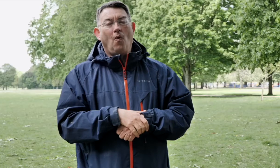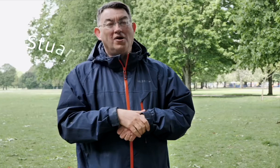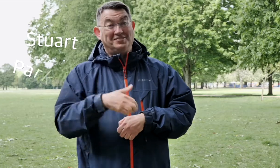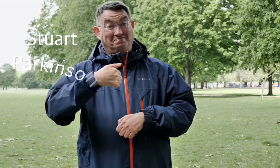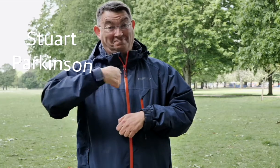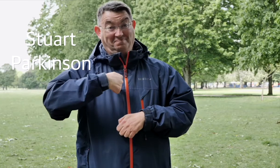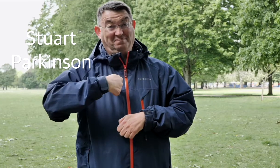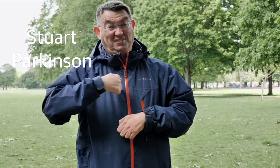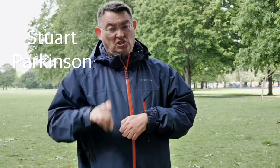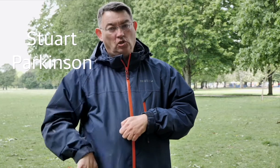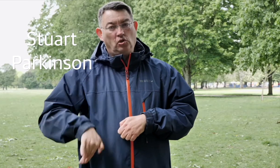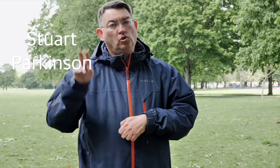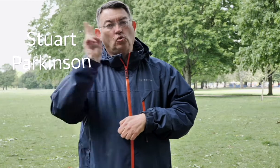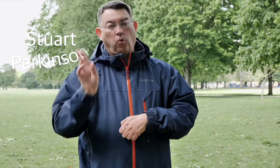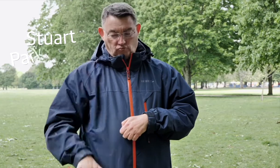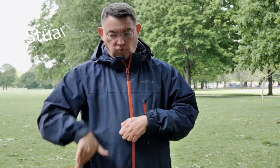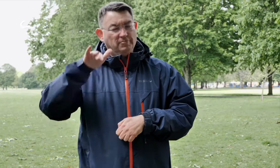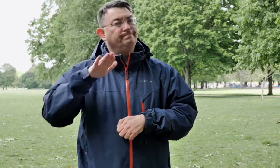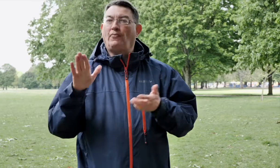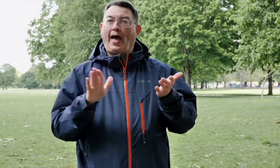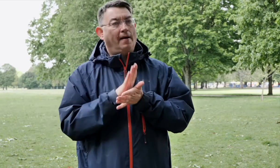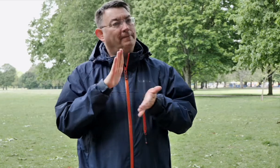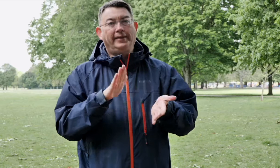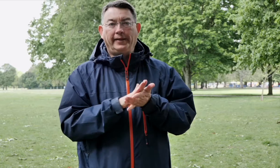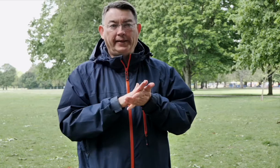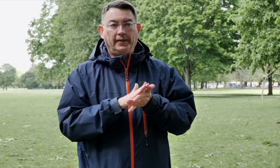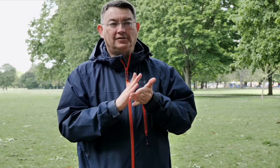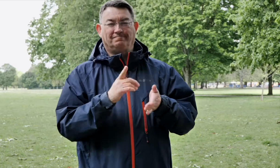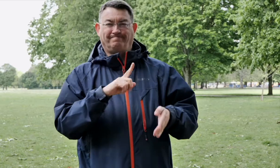I wasn't happy at school.